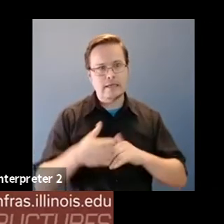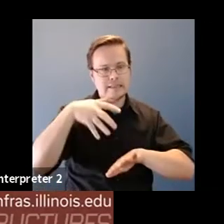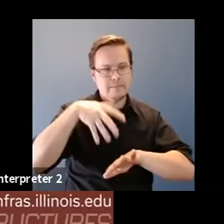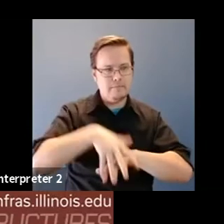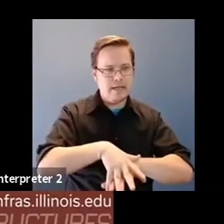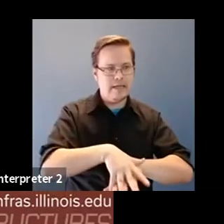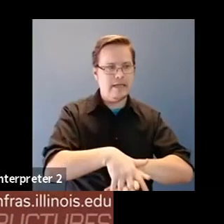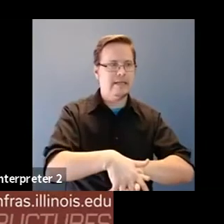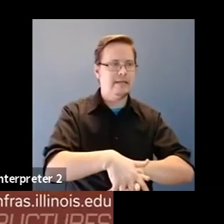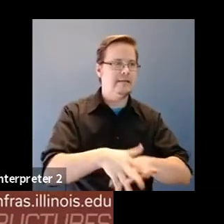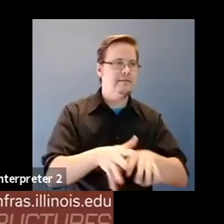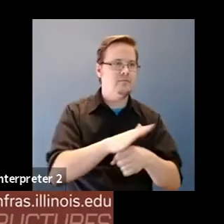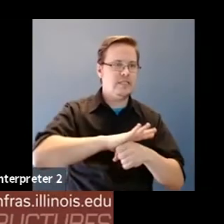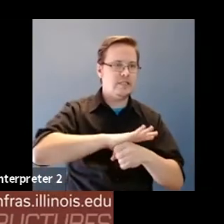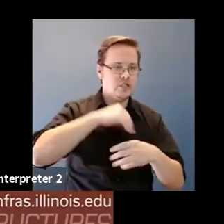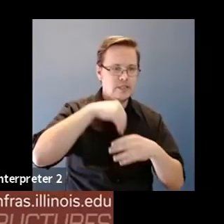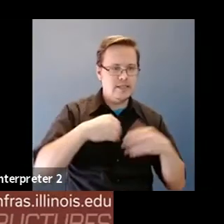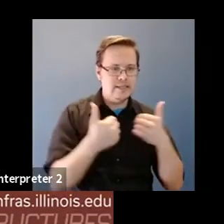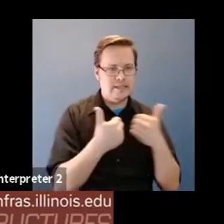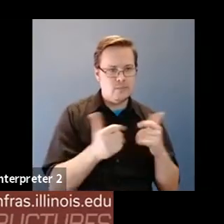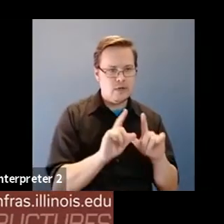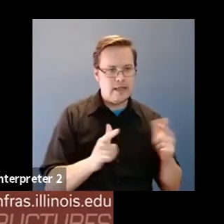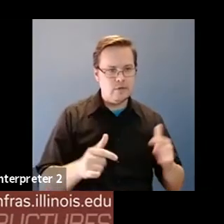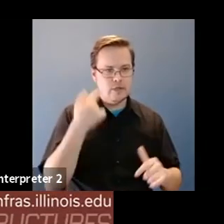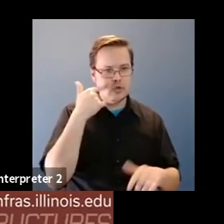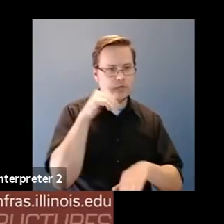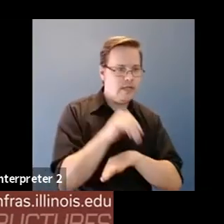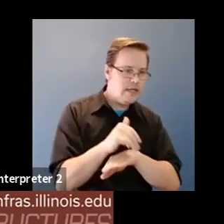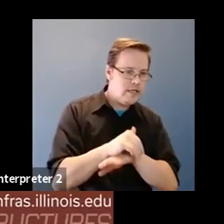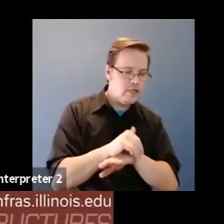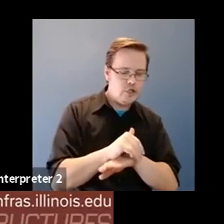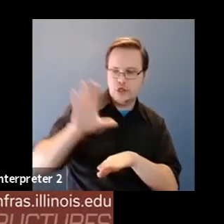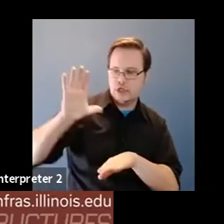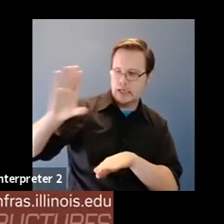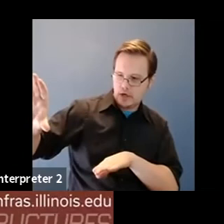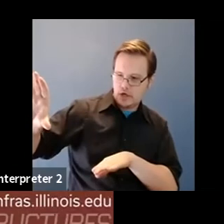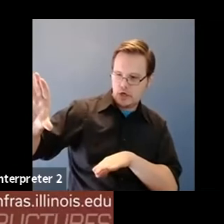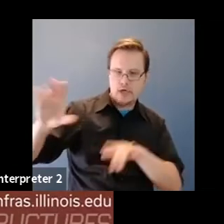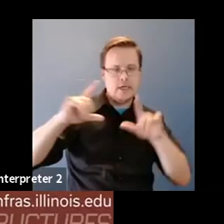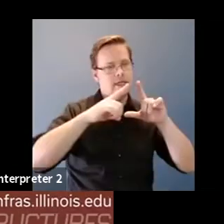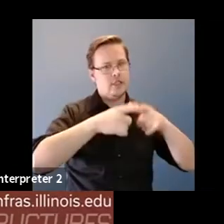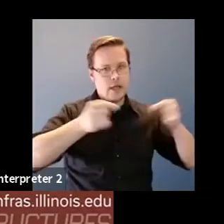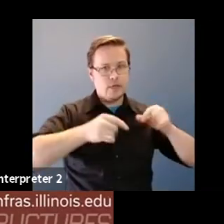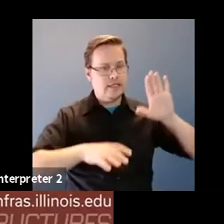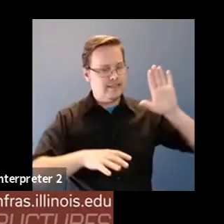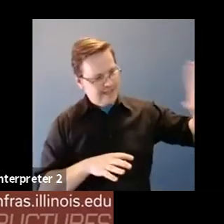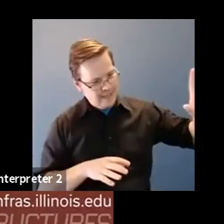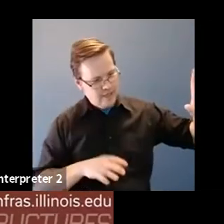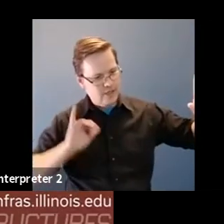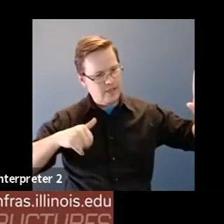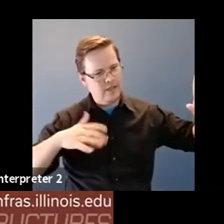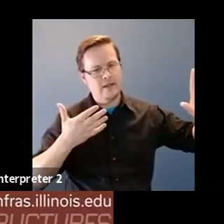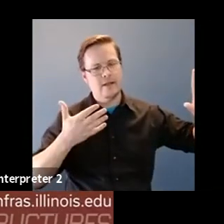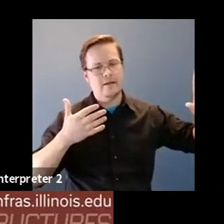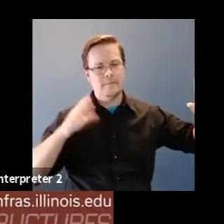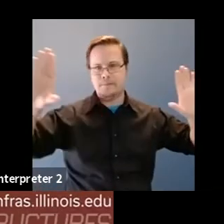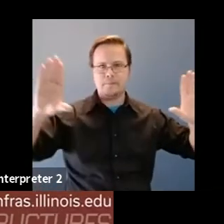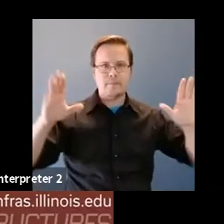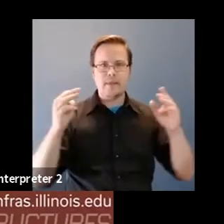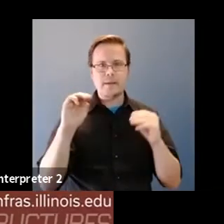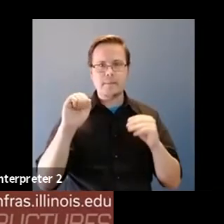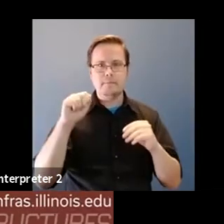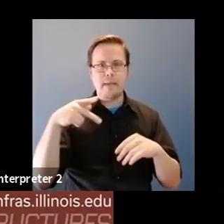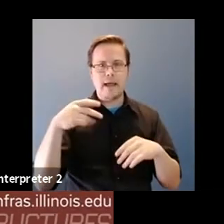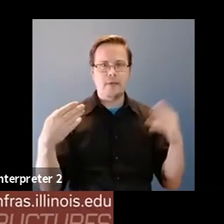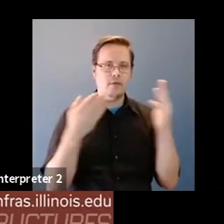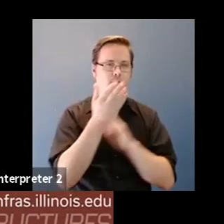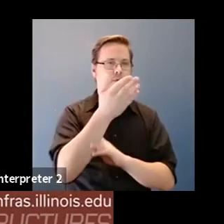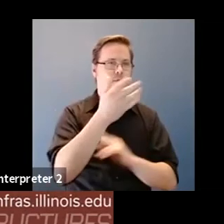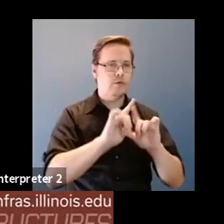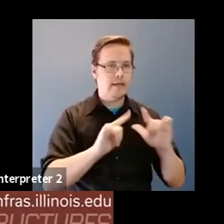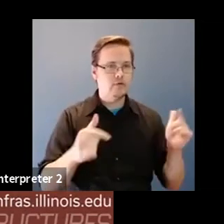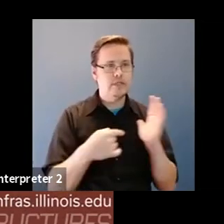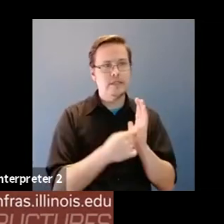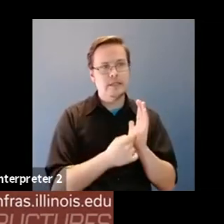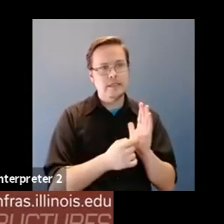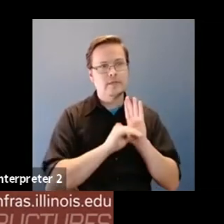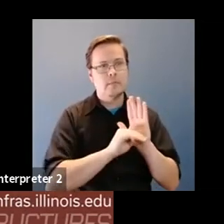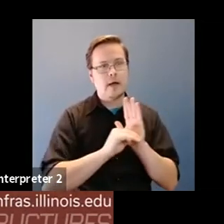Fernanda Viegas: regions into separate languages so English over here in this corner in Japanese over here in the other corner and mapping through these languages, these models were bringing all of these languages together.